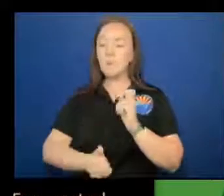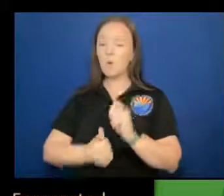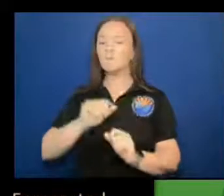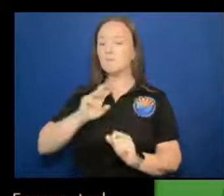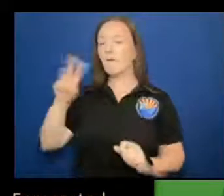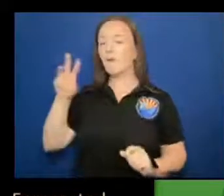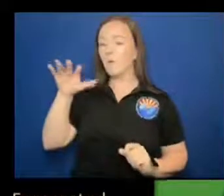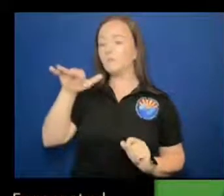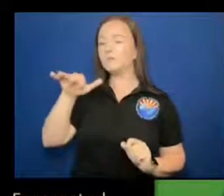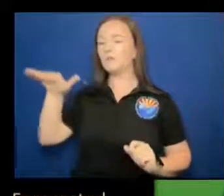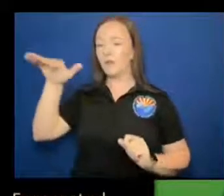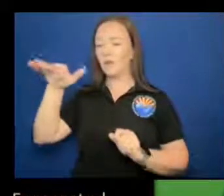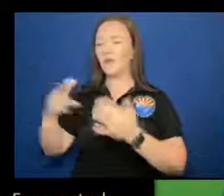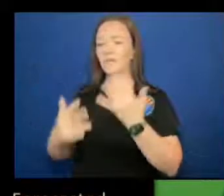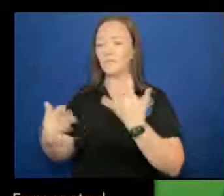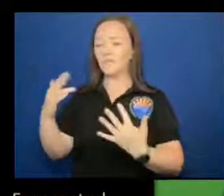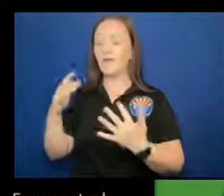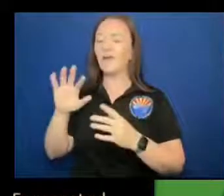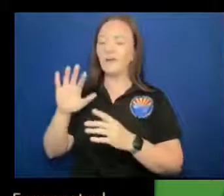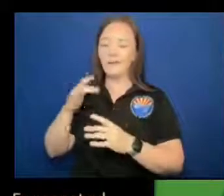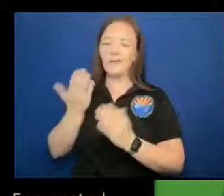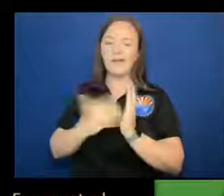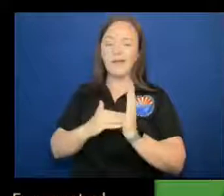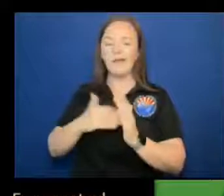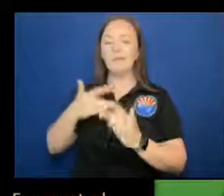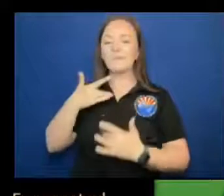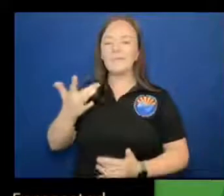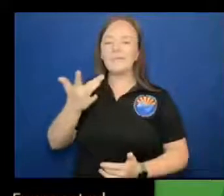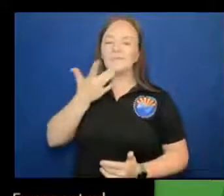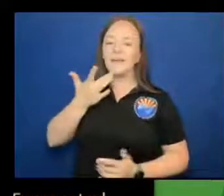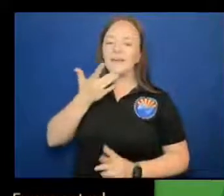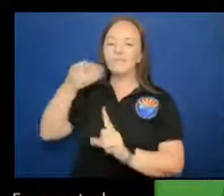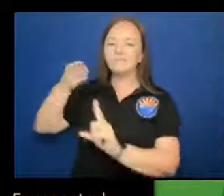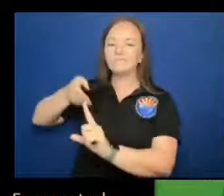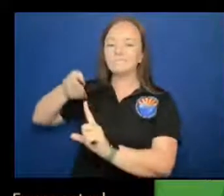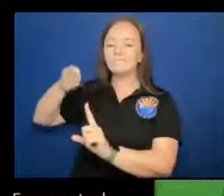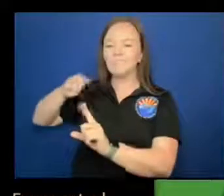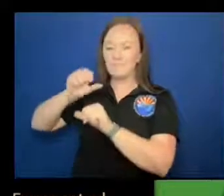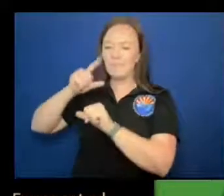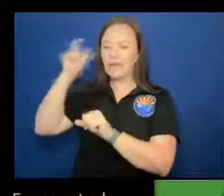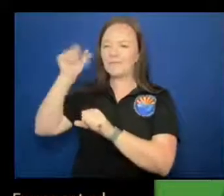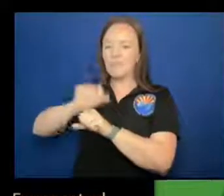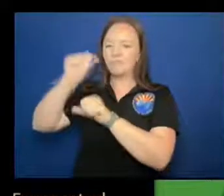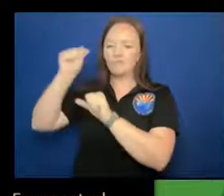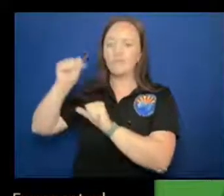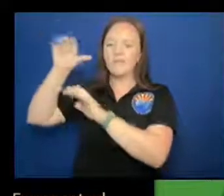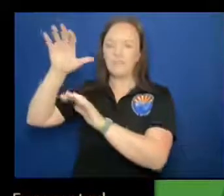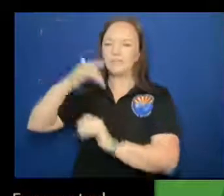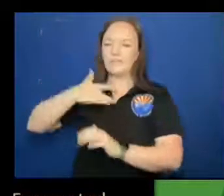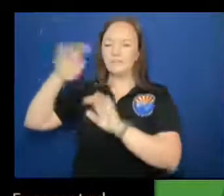SO JUST A QUICK IMAGE, THIS IS A CURRENT VISIBLE SATELLITE IMAGERY AND WE ARE STARTING TO SEE THE